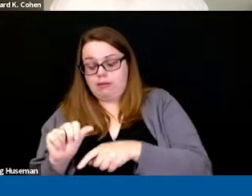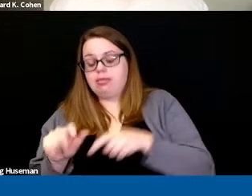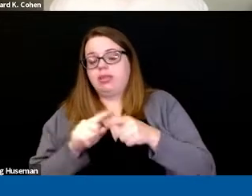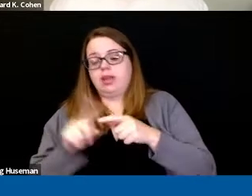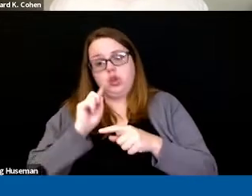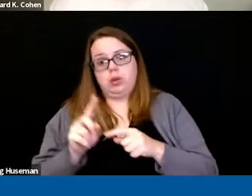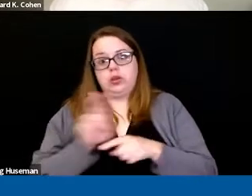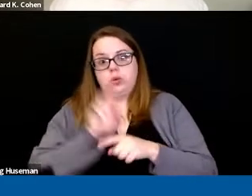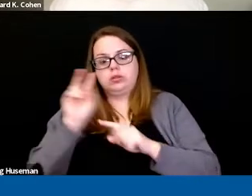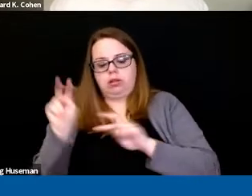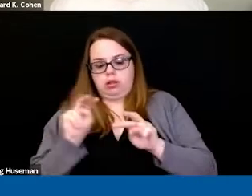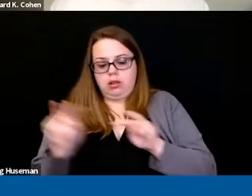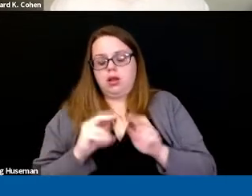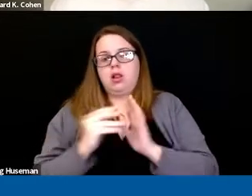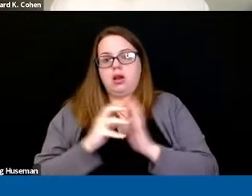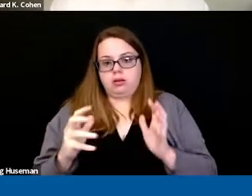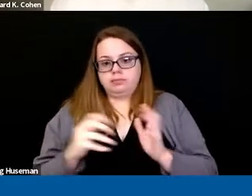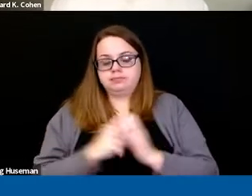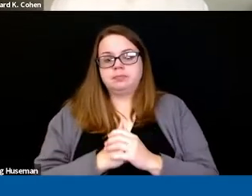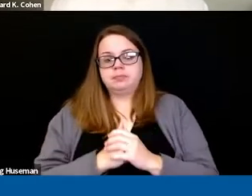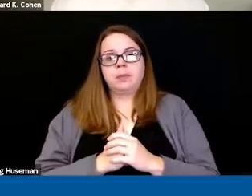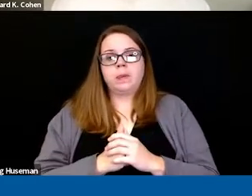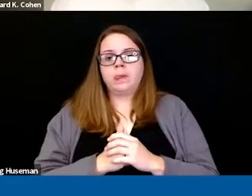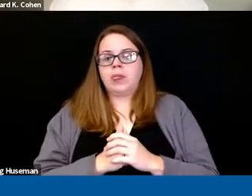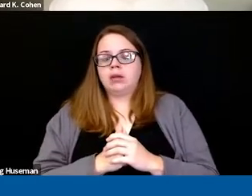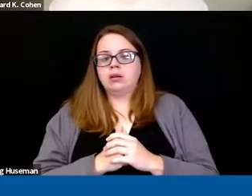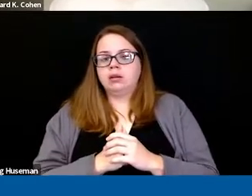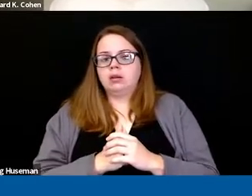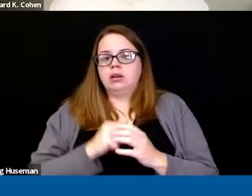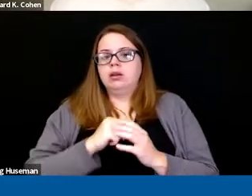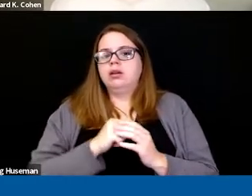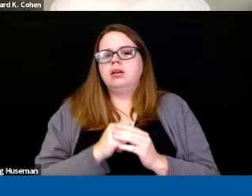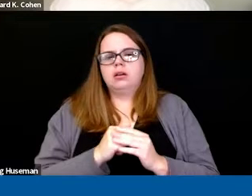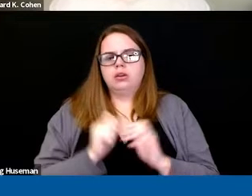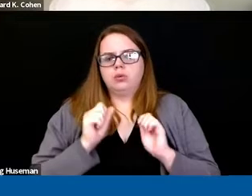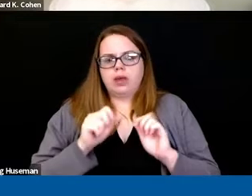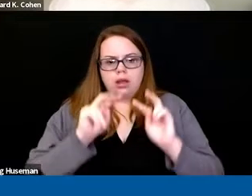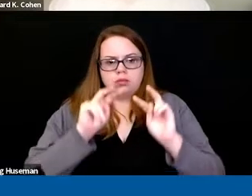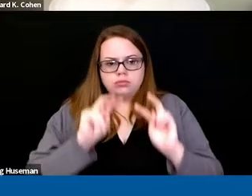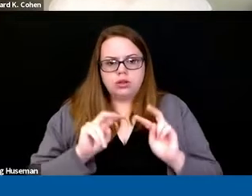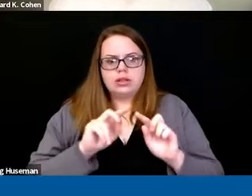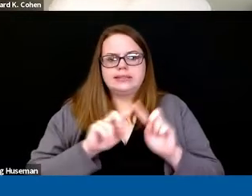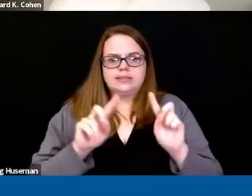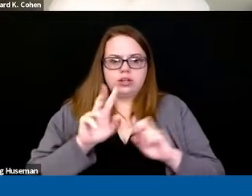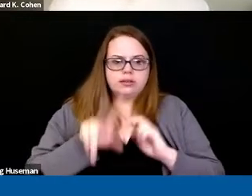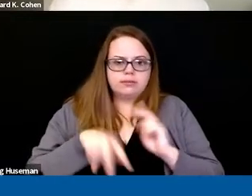in the spec standard process. So it doesn't hurt to check that out every once in a while. But when it comes to the spec,